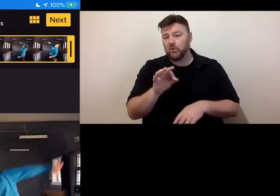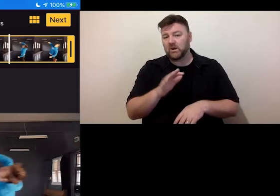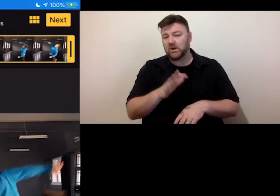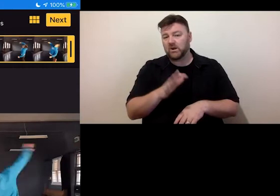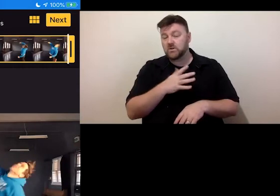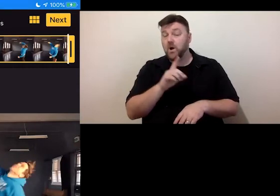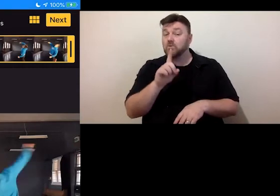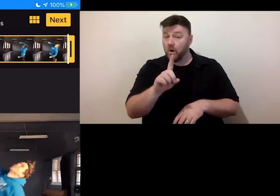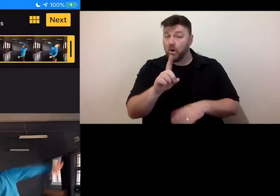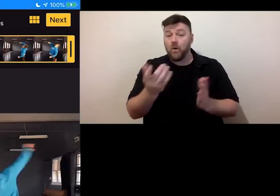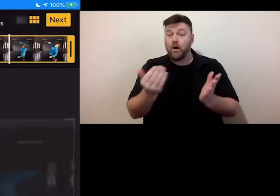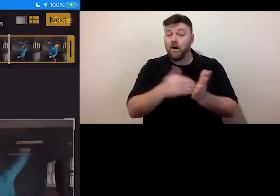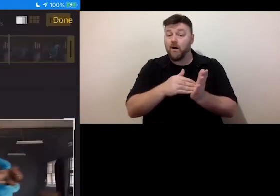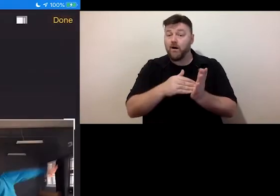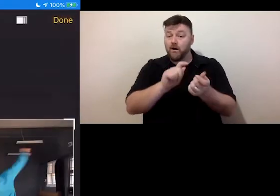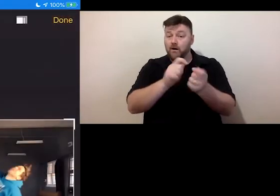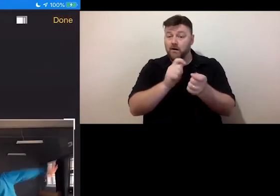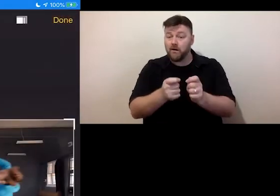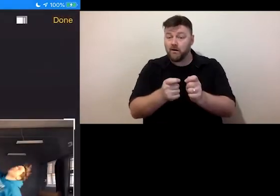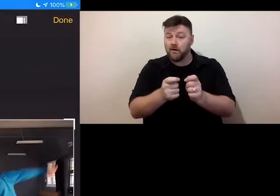bottom right.